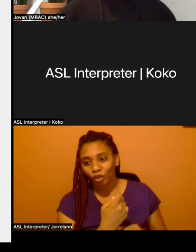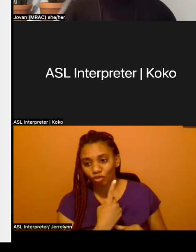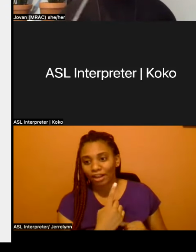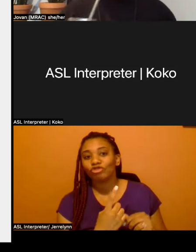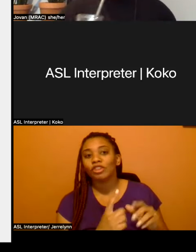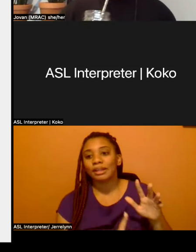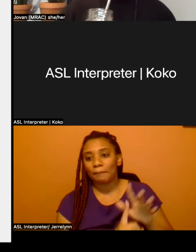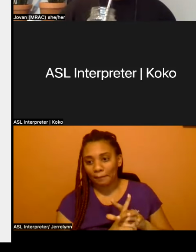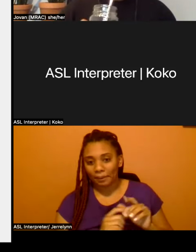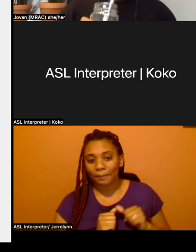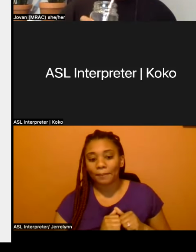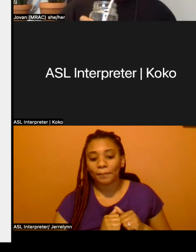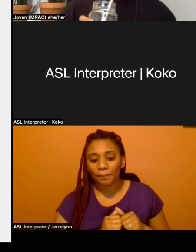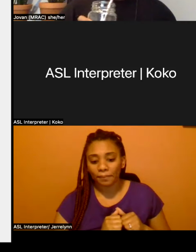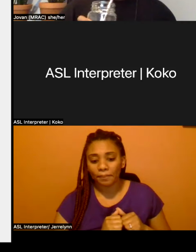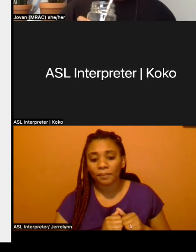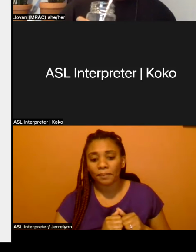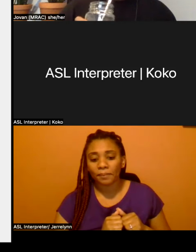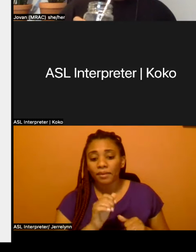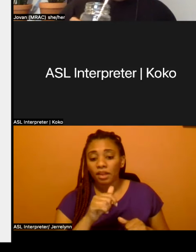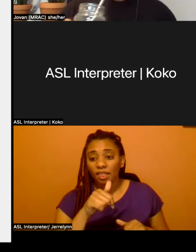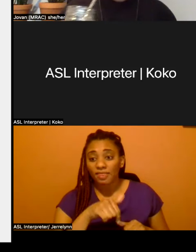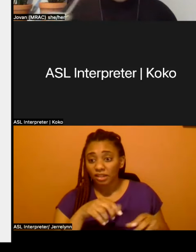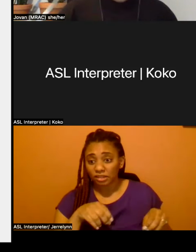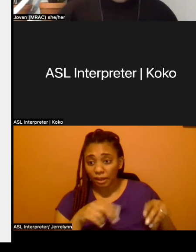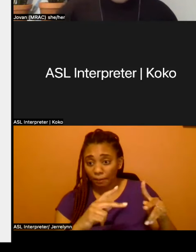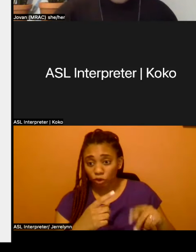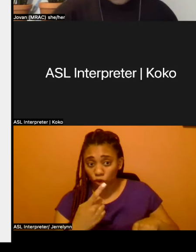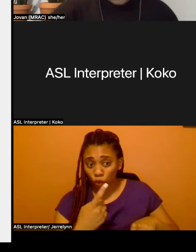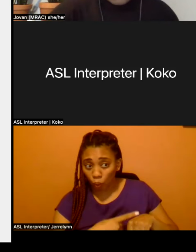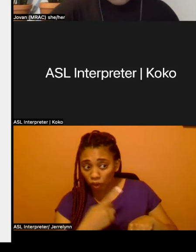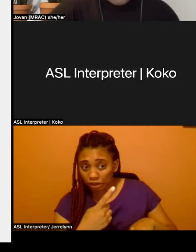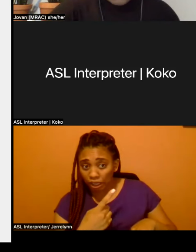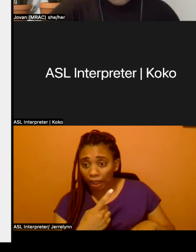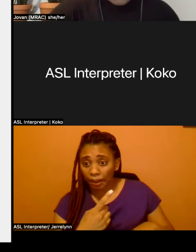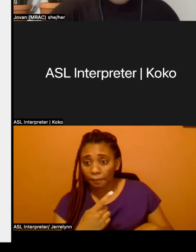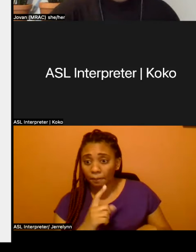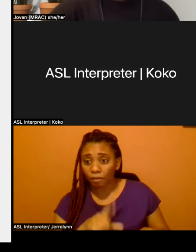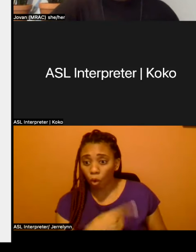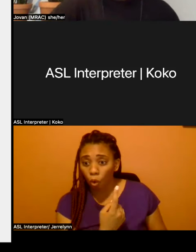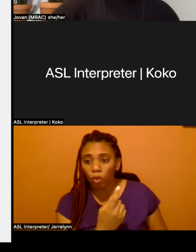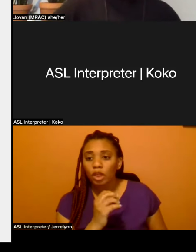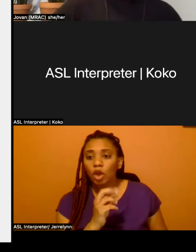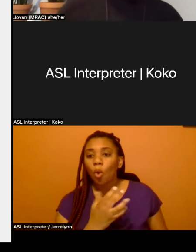[Mirella] And it says, "Is this one time opportunity only, or is it annual? If one doesn't get this round,